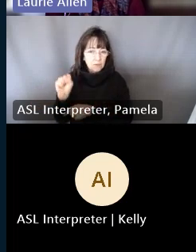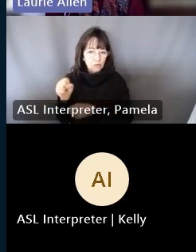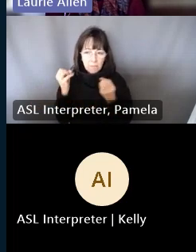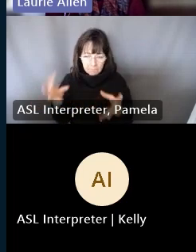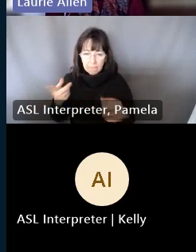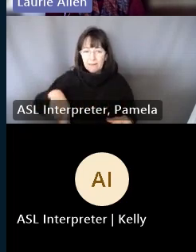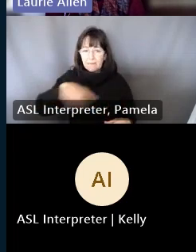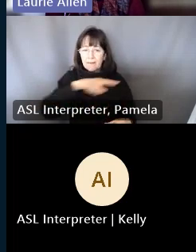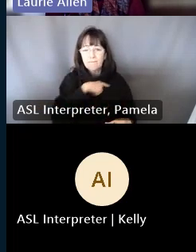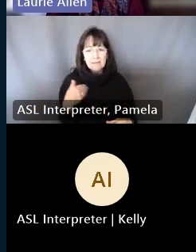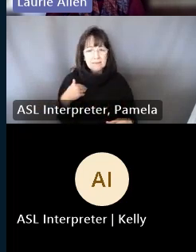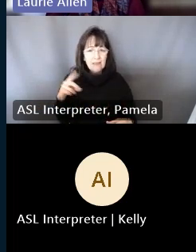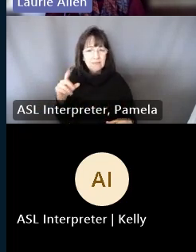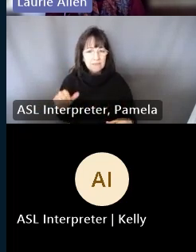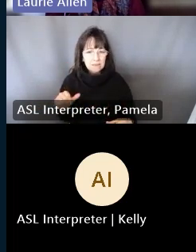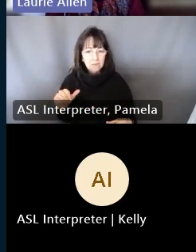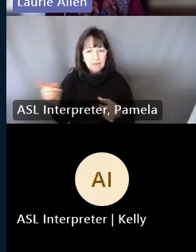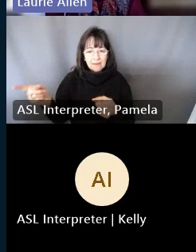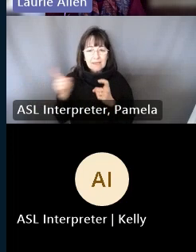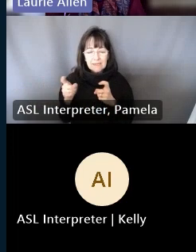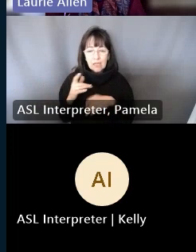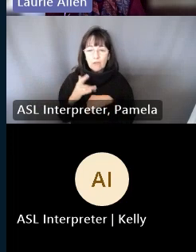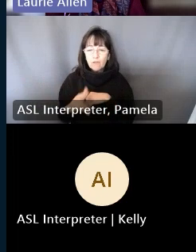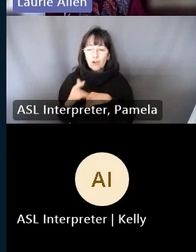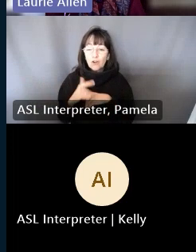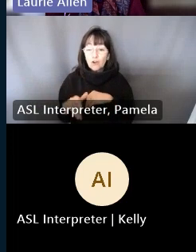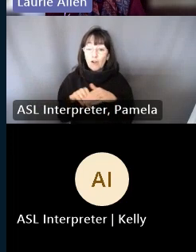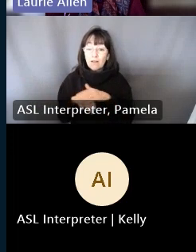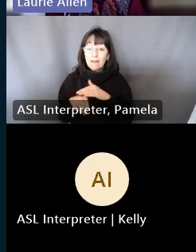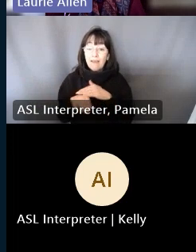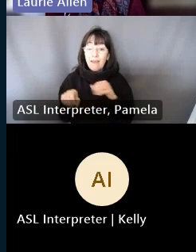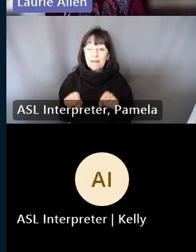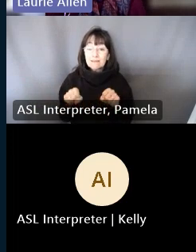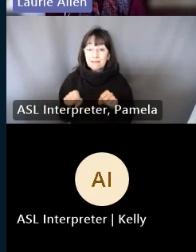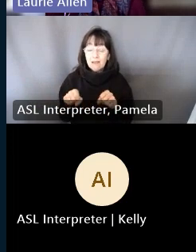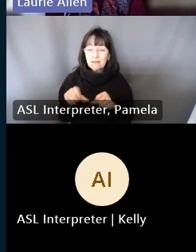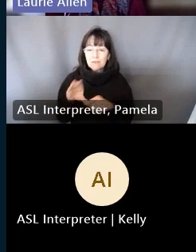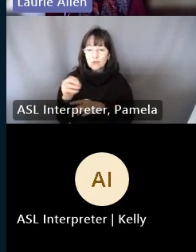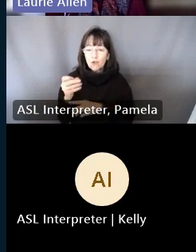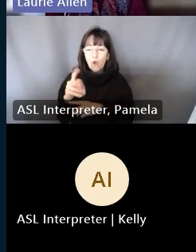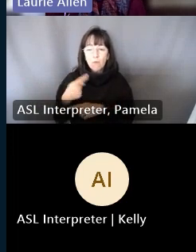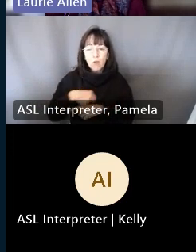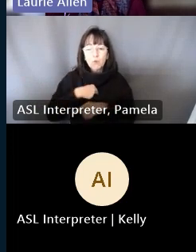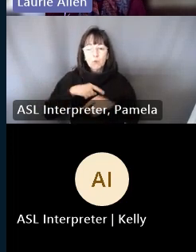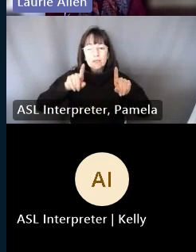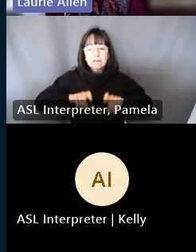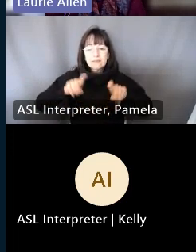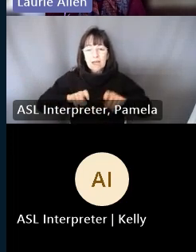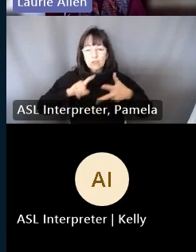We were given early access to Copilot to test across three different things. First, the usability of the application itself.